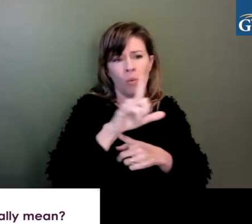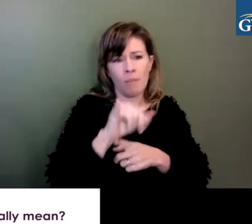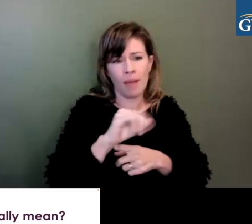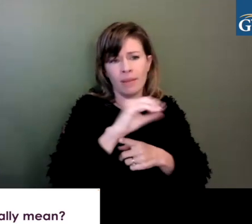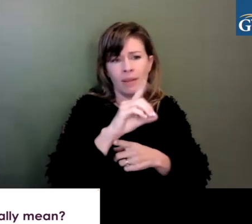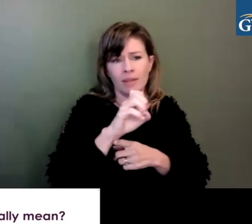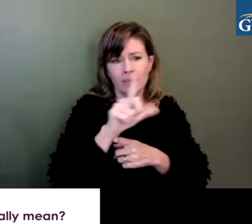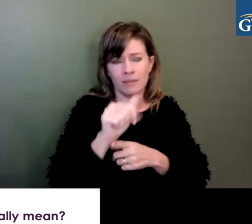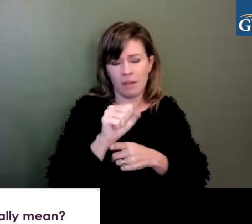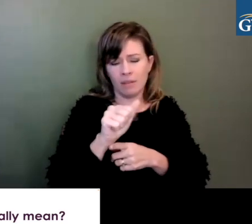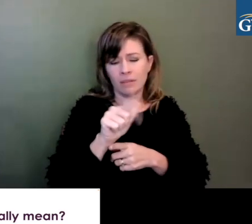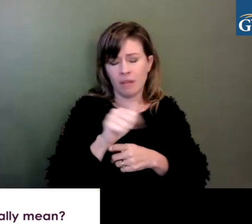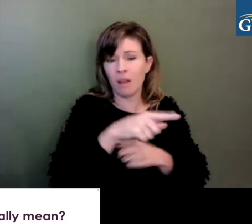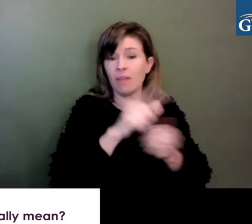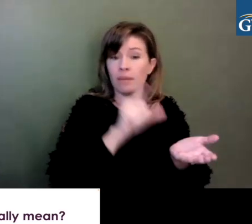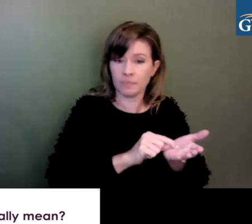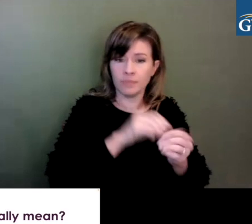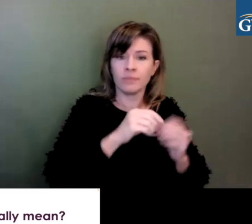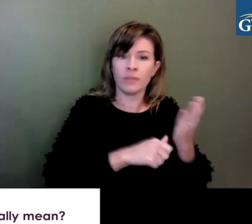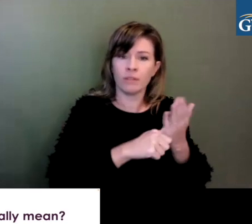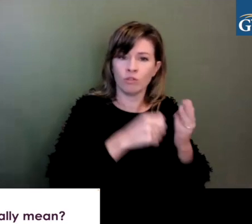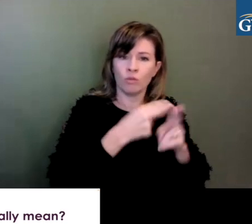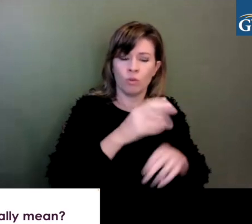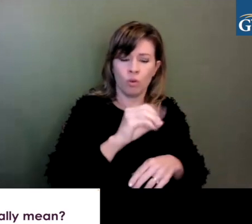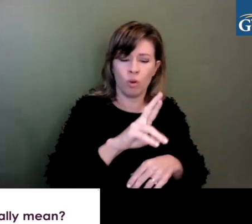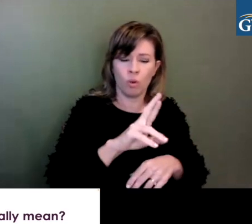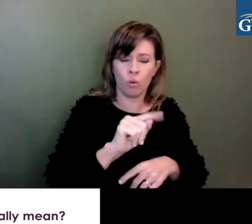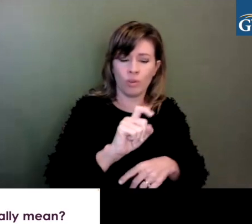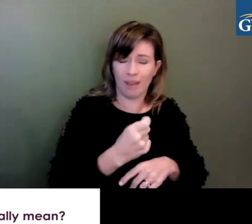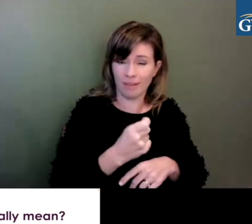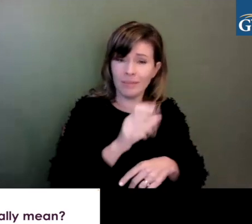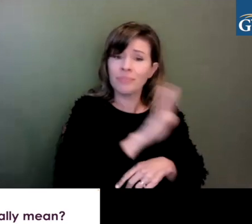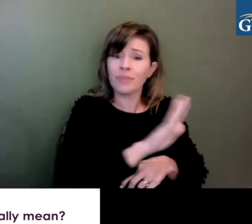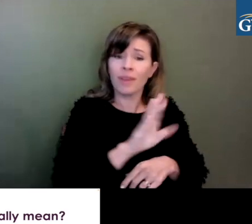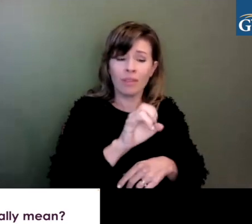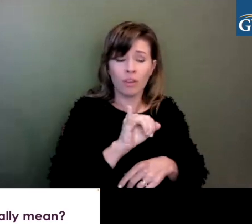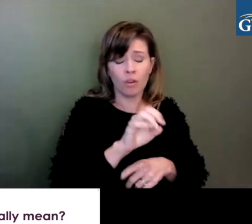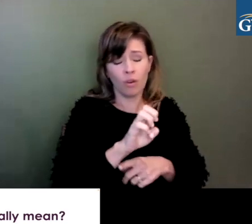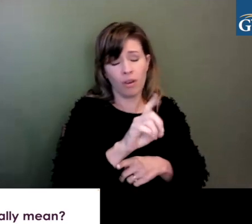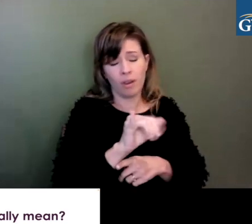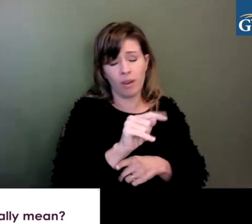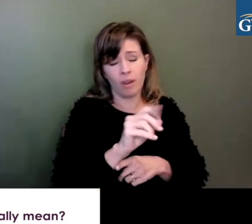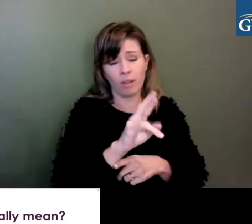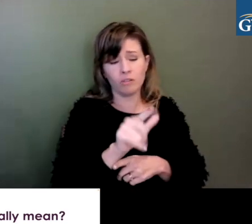Sergio Della Sala in the Journal Cortex. This is interesting if you've ever read their editorial, it's a